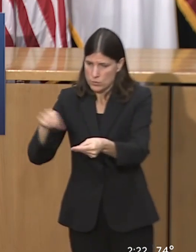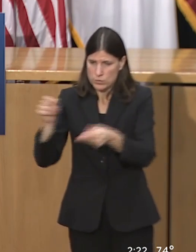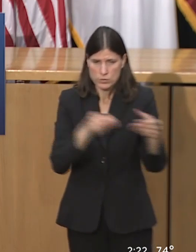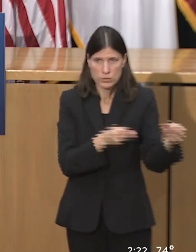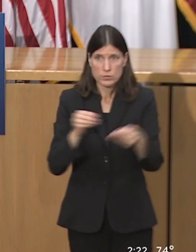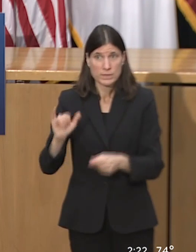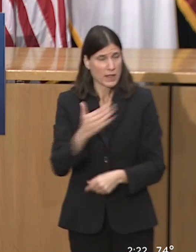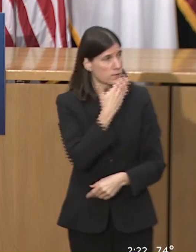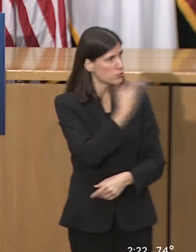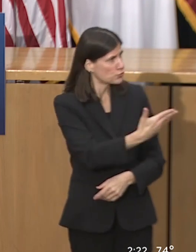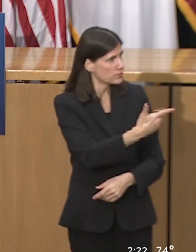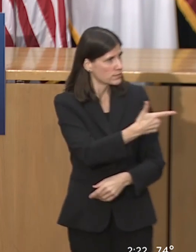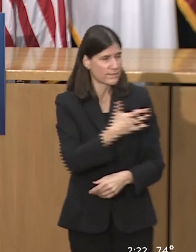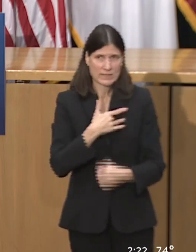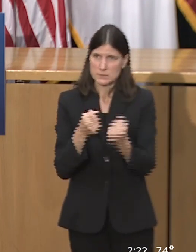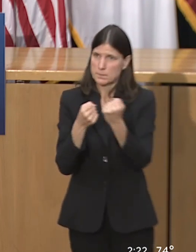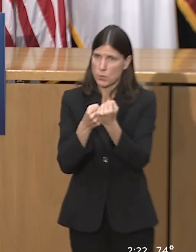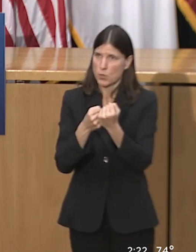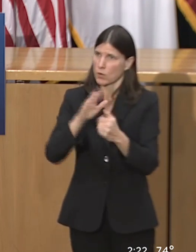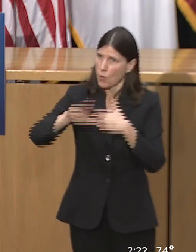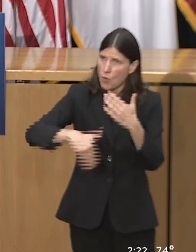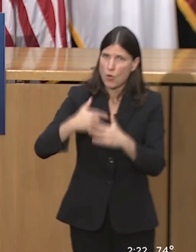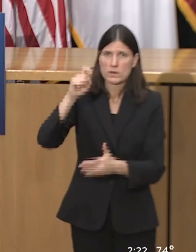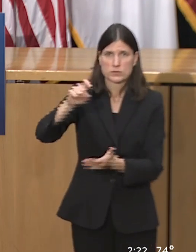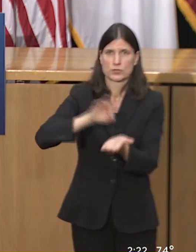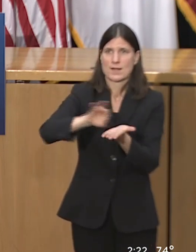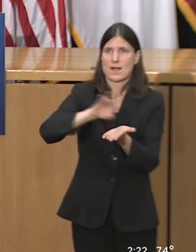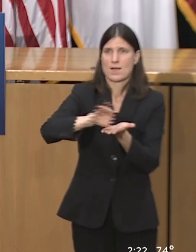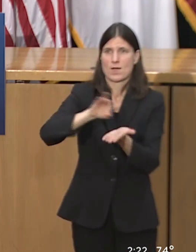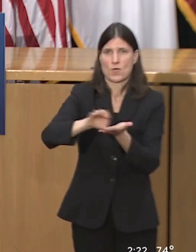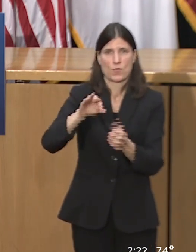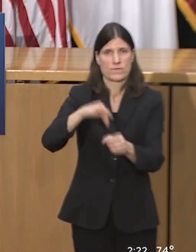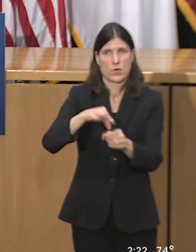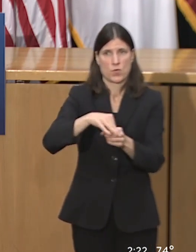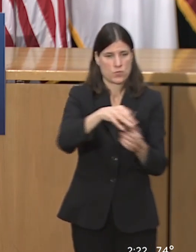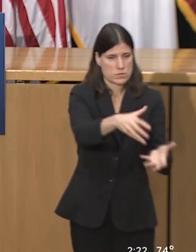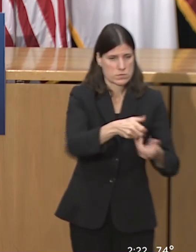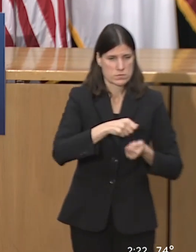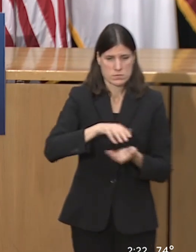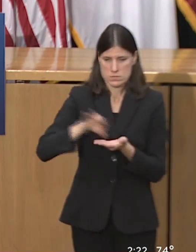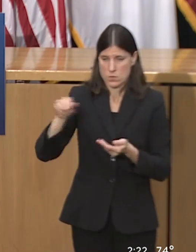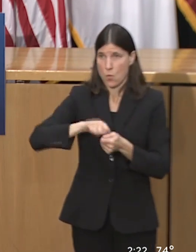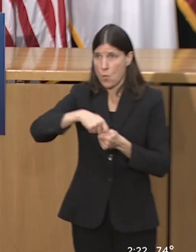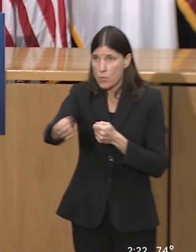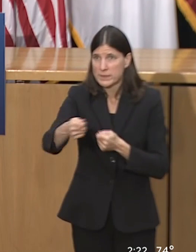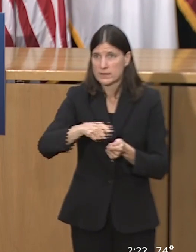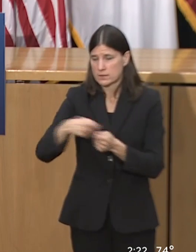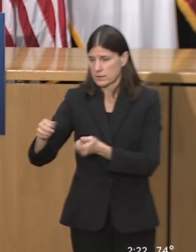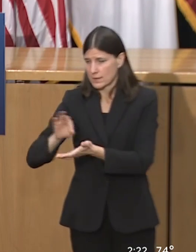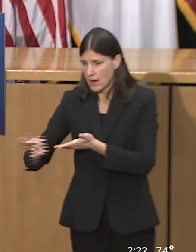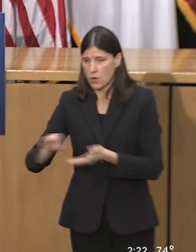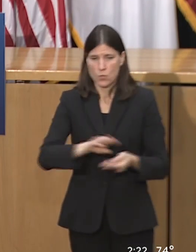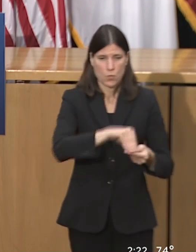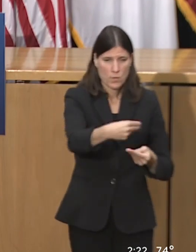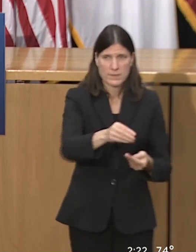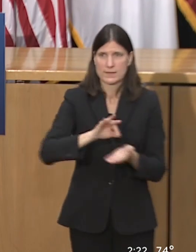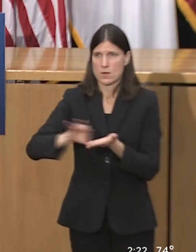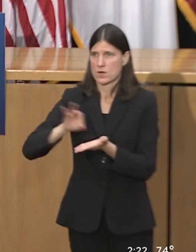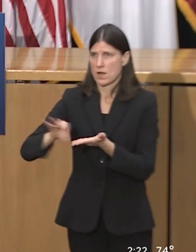ARE STILL COUNTING VOTES, REPUBLICANS AND DEMOCRATS, COUNTING VOTES. THAT IS A REALLY GOOD THING. THEY SHOULD COUNT THE VOTES.